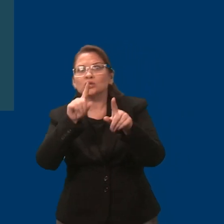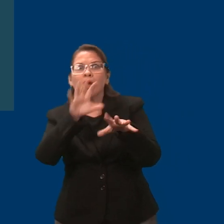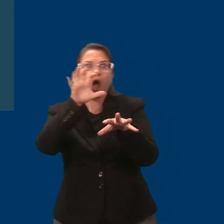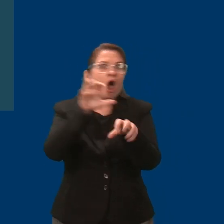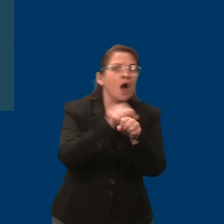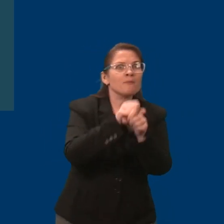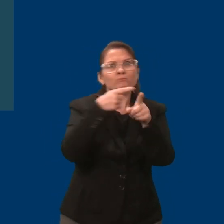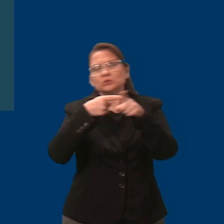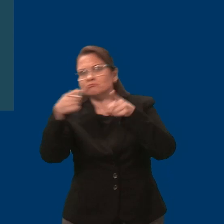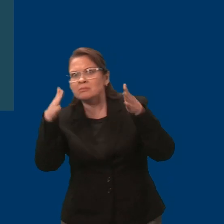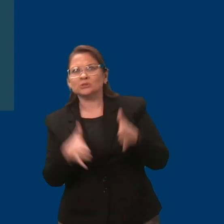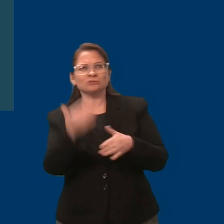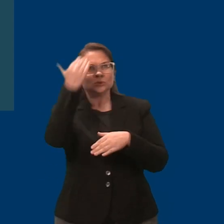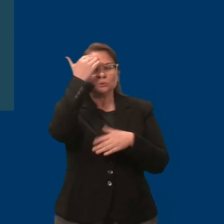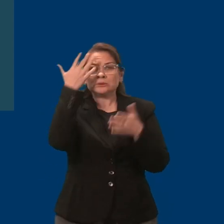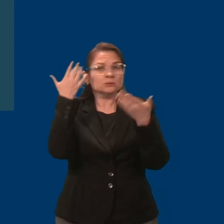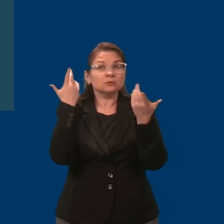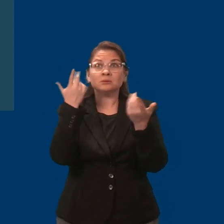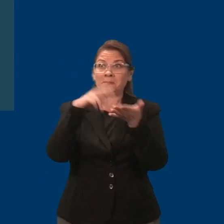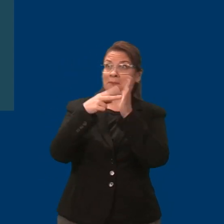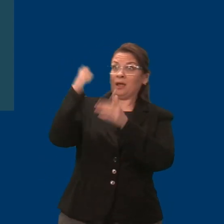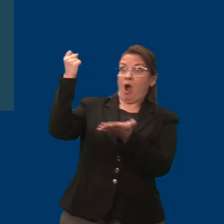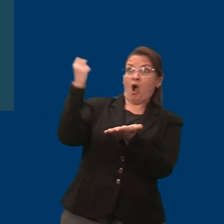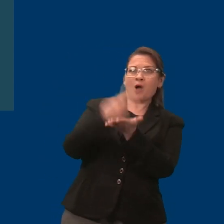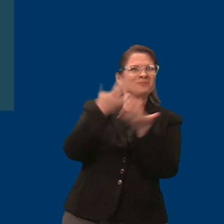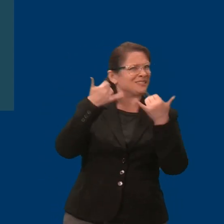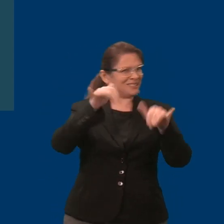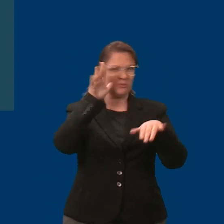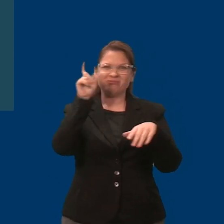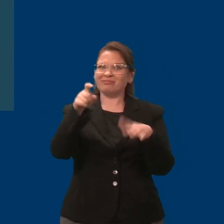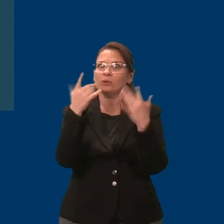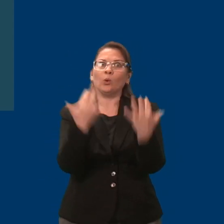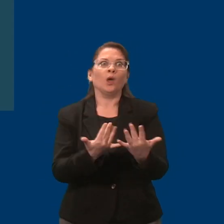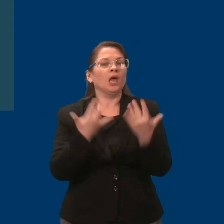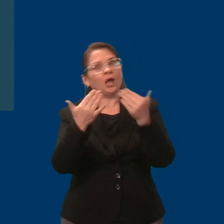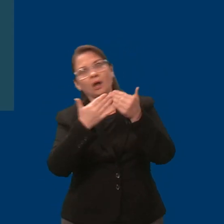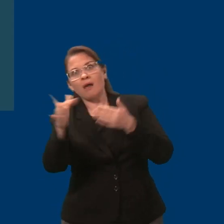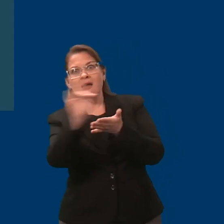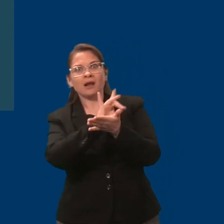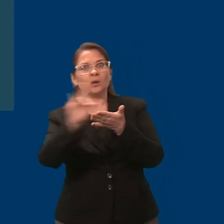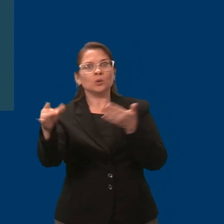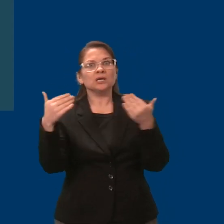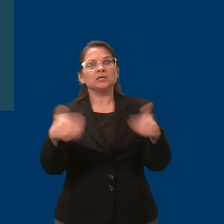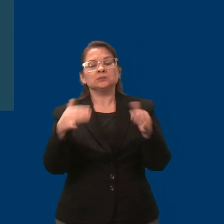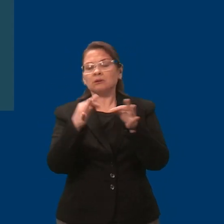you then can wait eight more weeks to even get in to see a doctor. I called the neurologist and told them